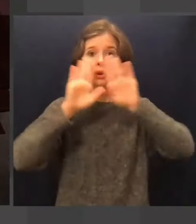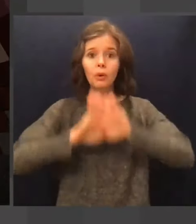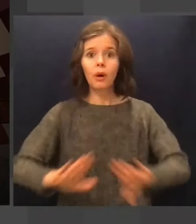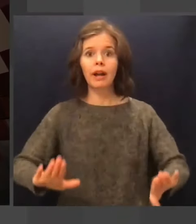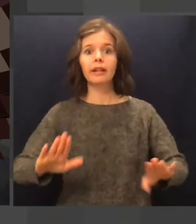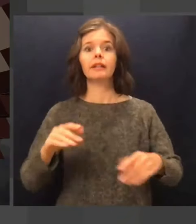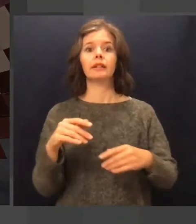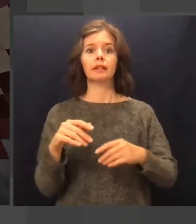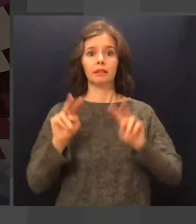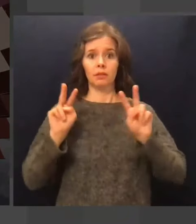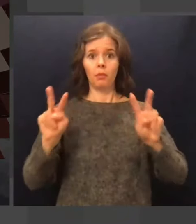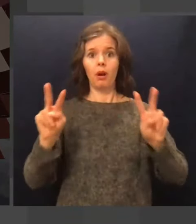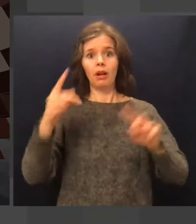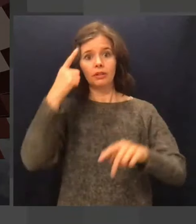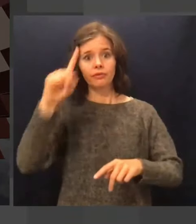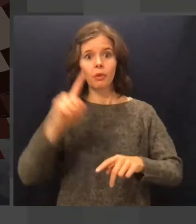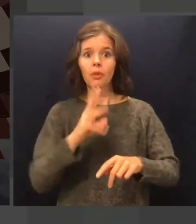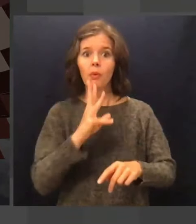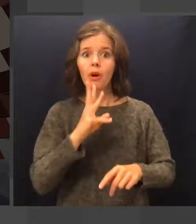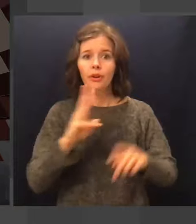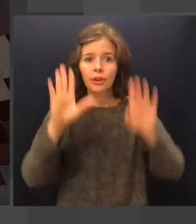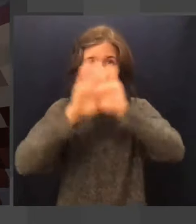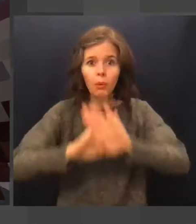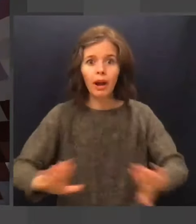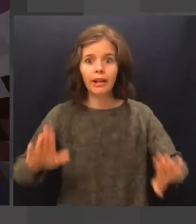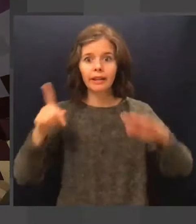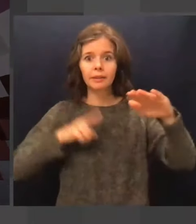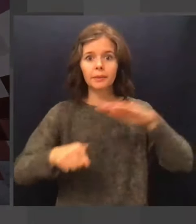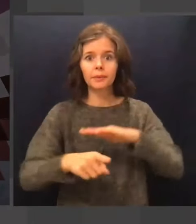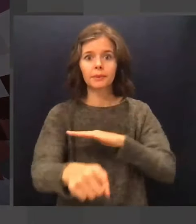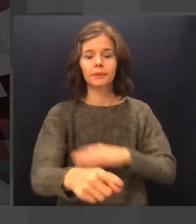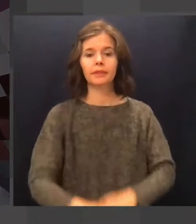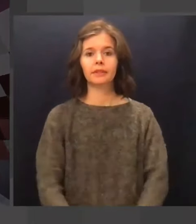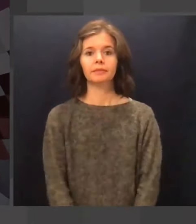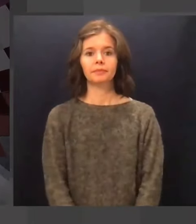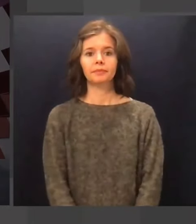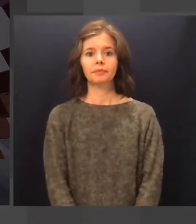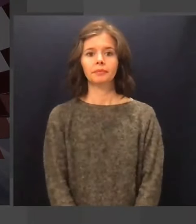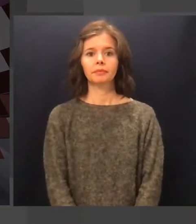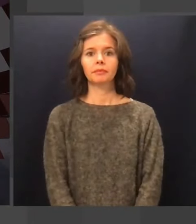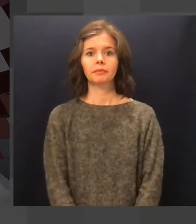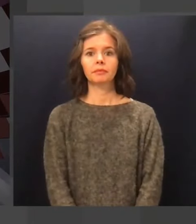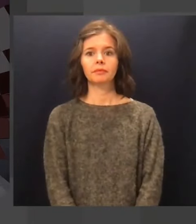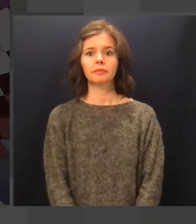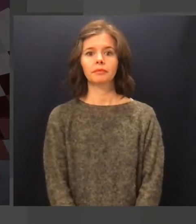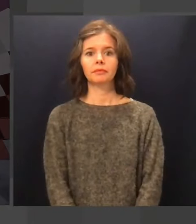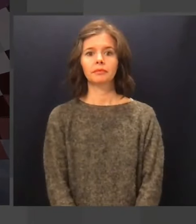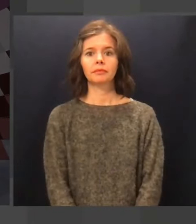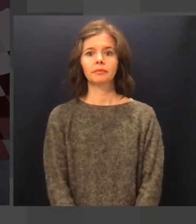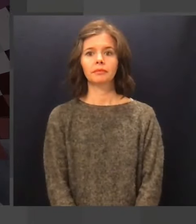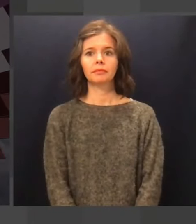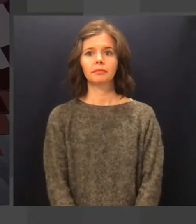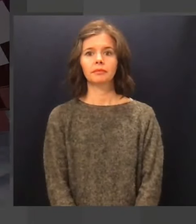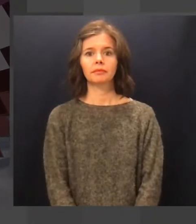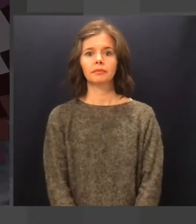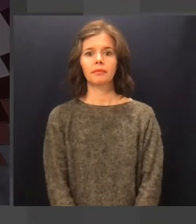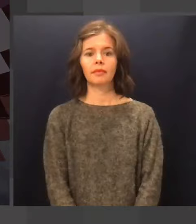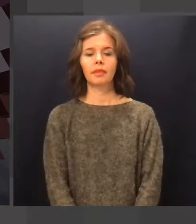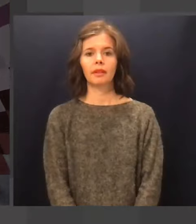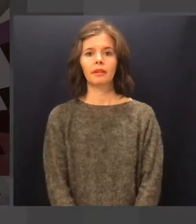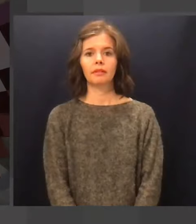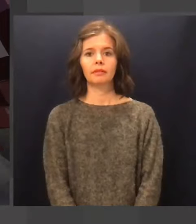THE WARDEN.